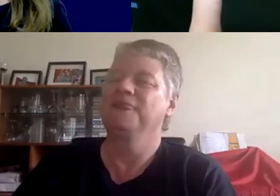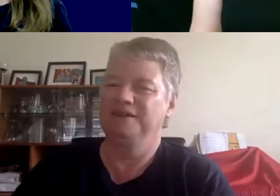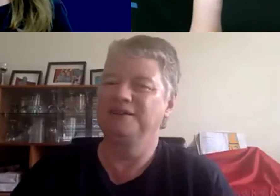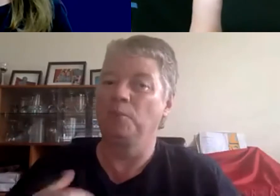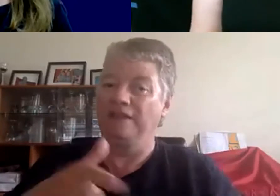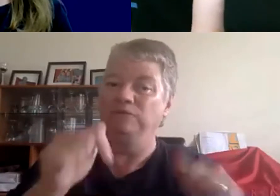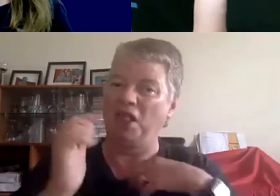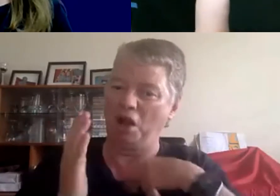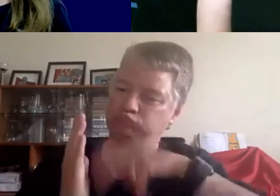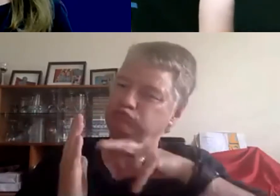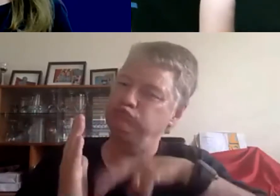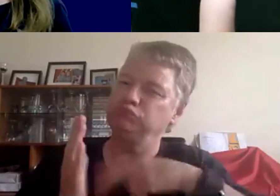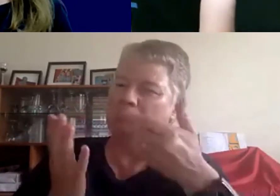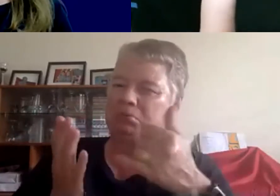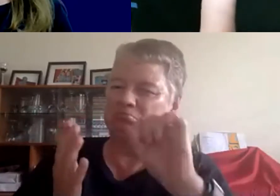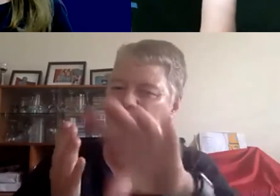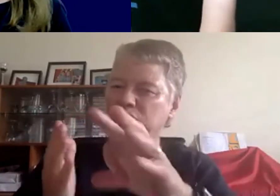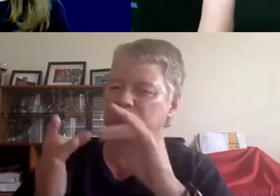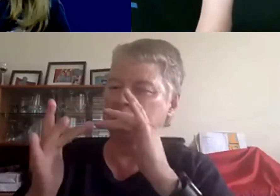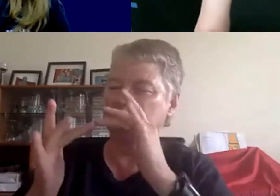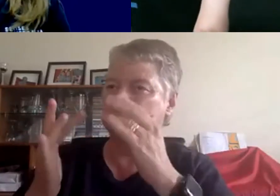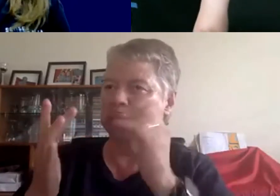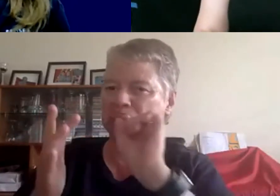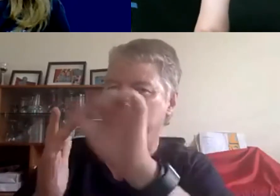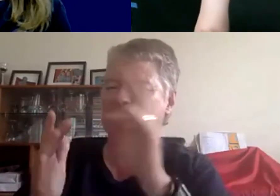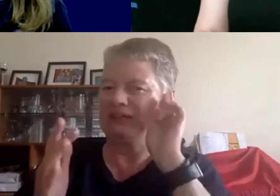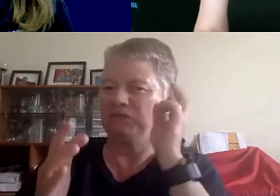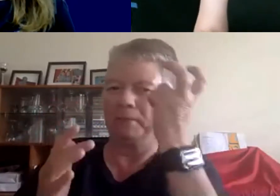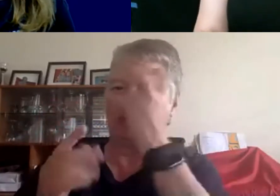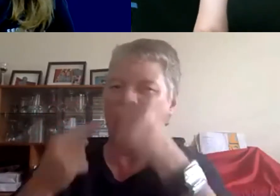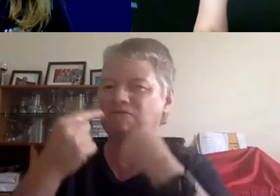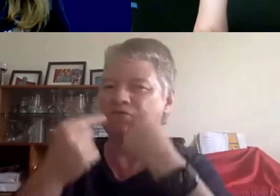That was a really great resource. I will definitely keep hold of that and look through it.